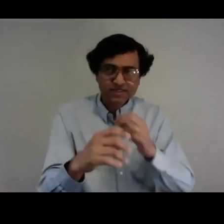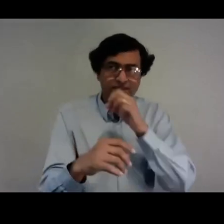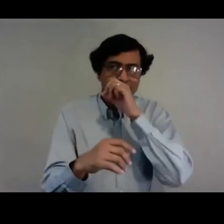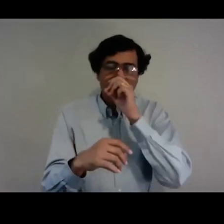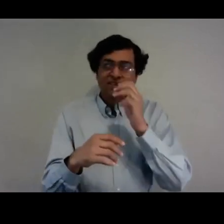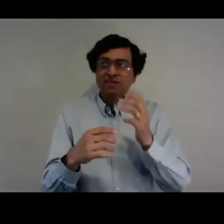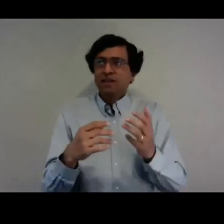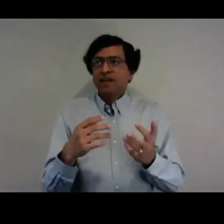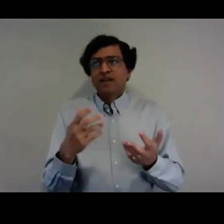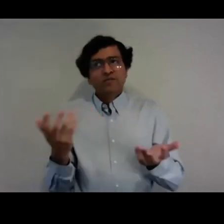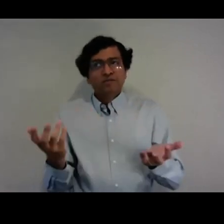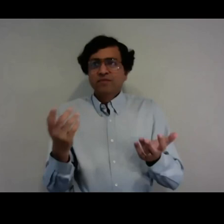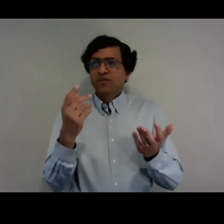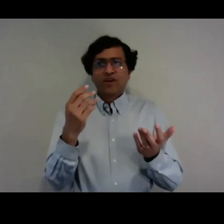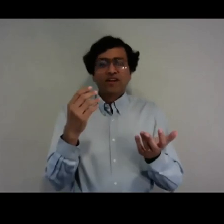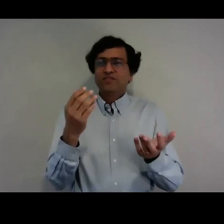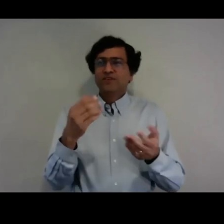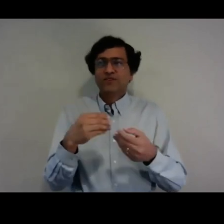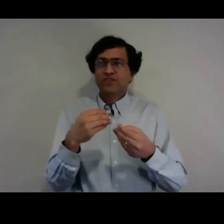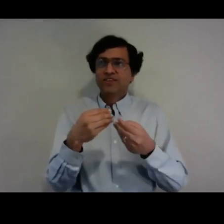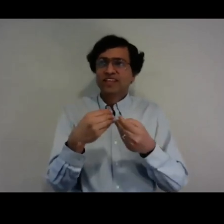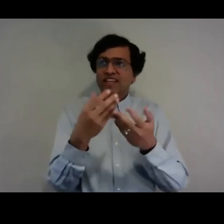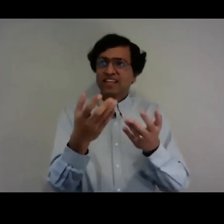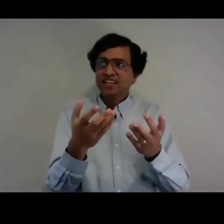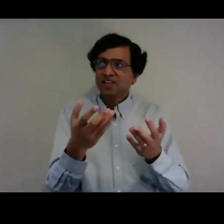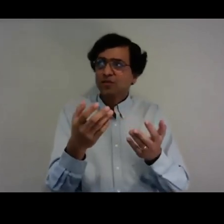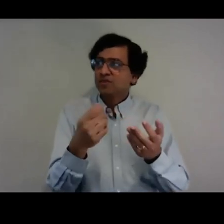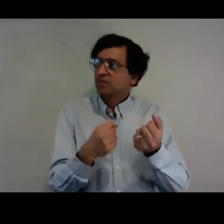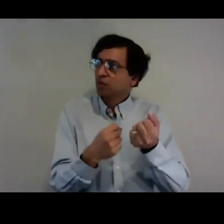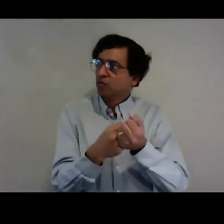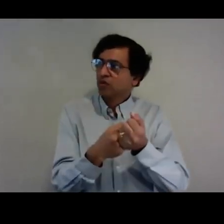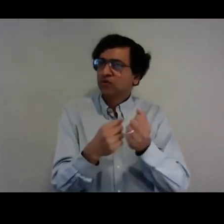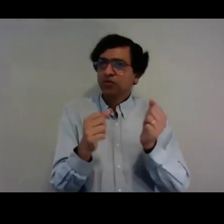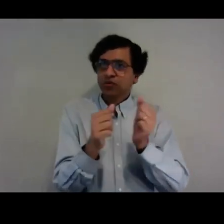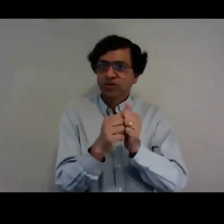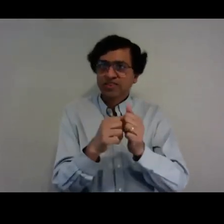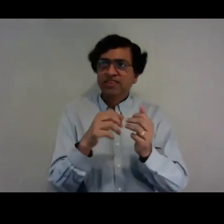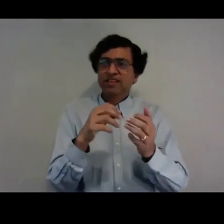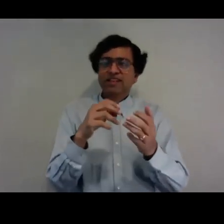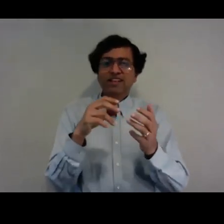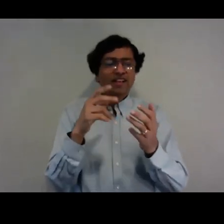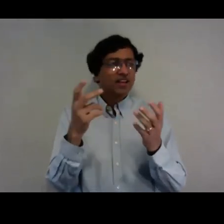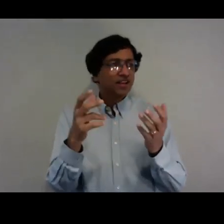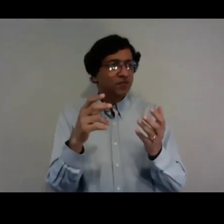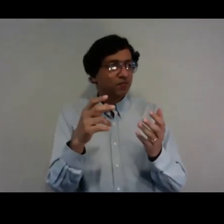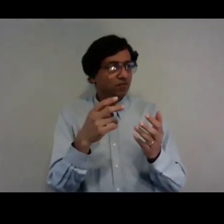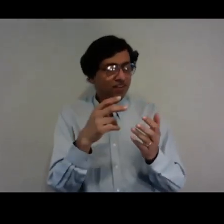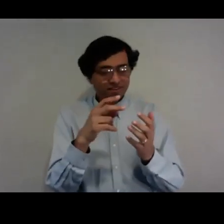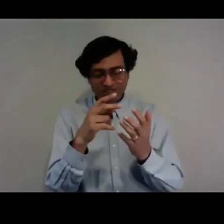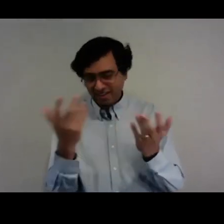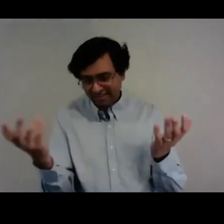When we look at how people miss information and how to provide effective